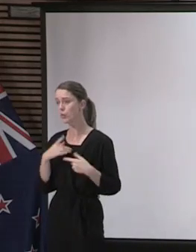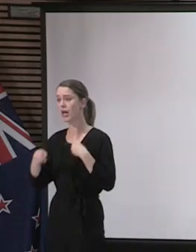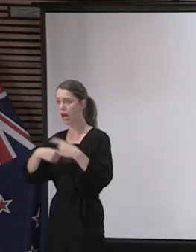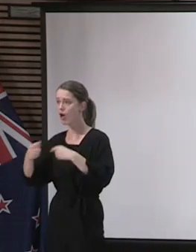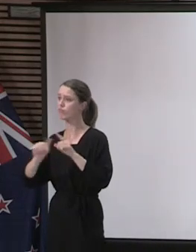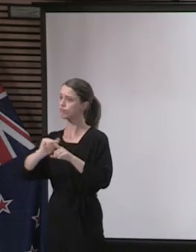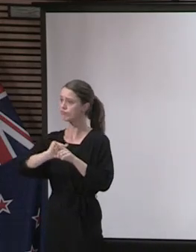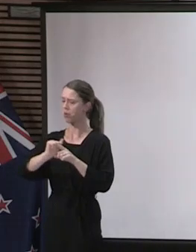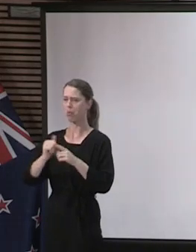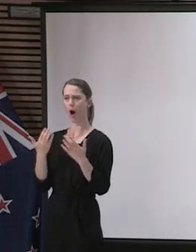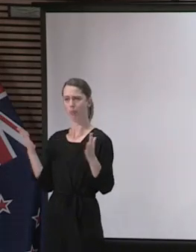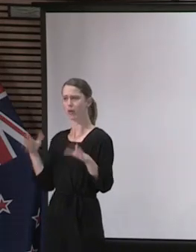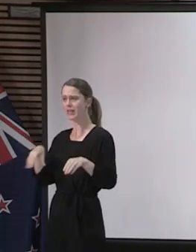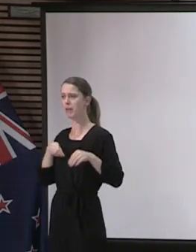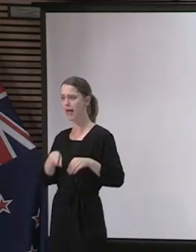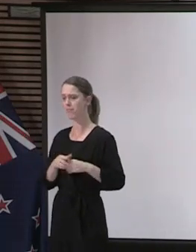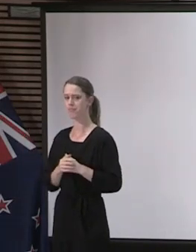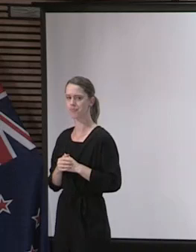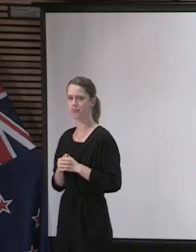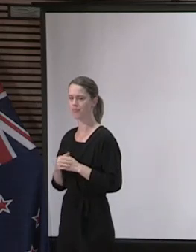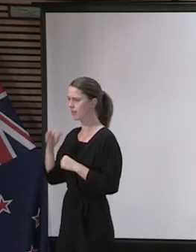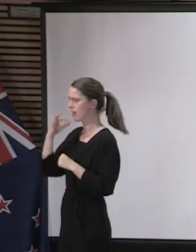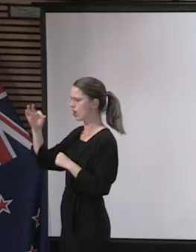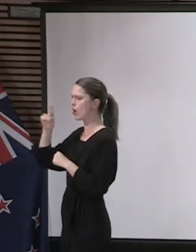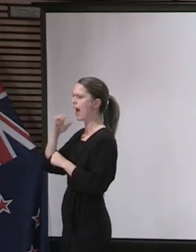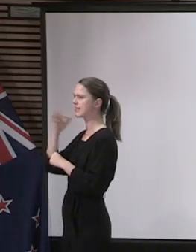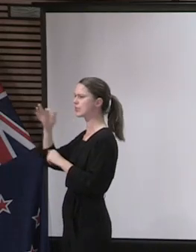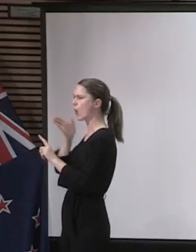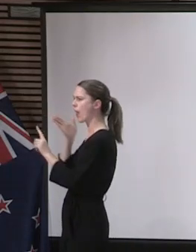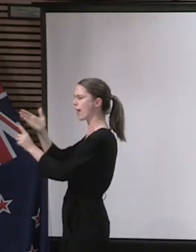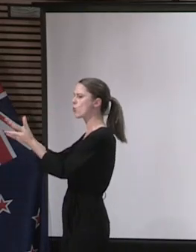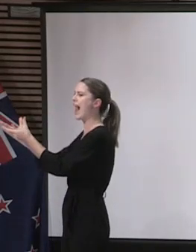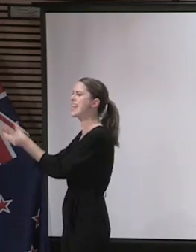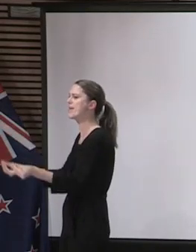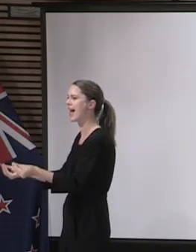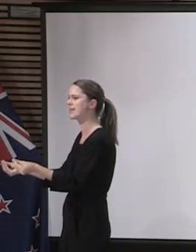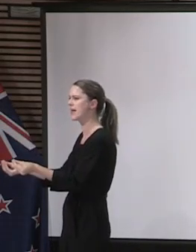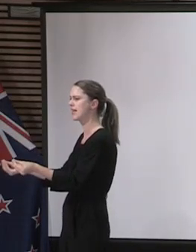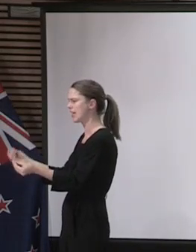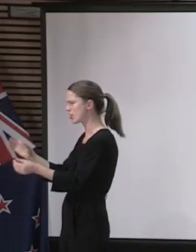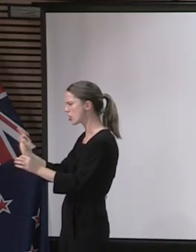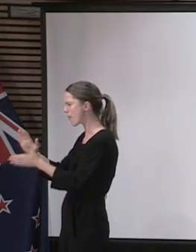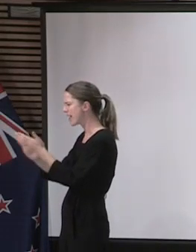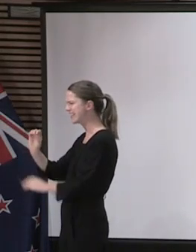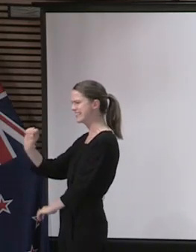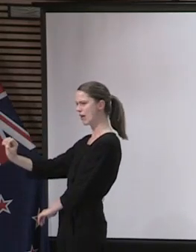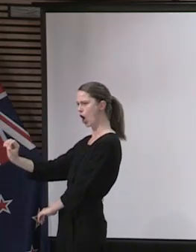their response has been incredible. There is more to